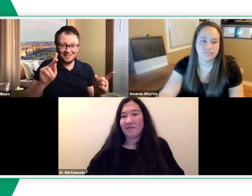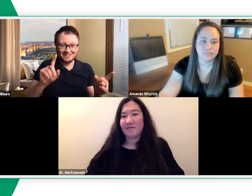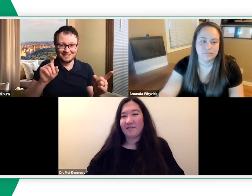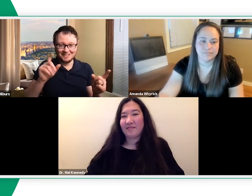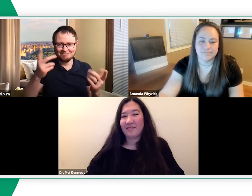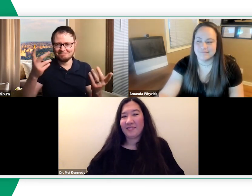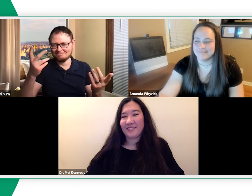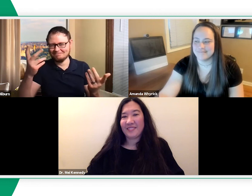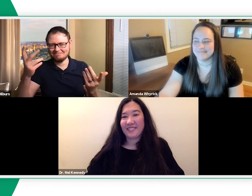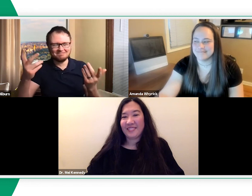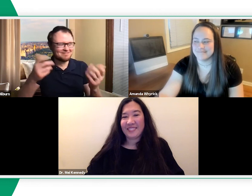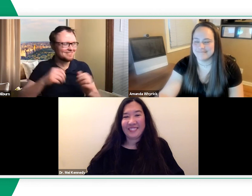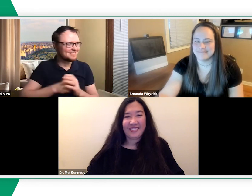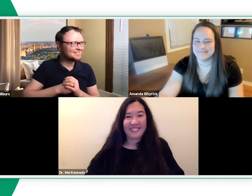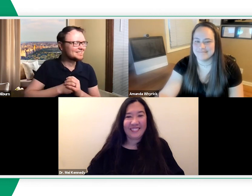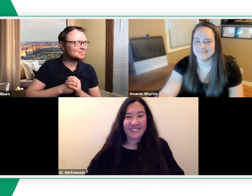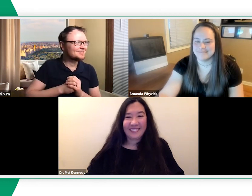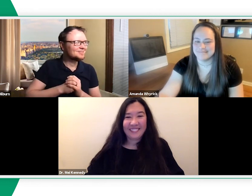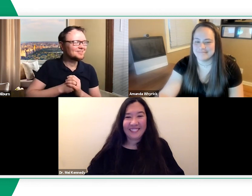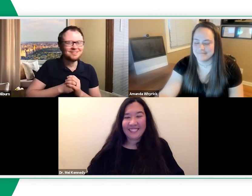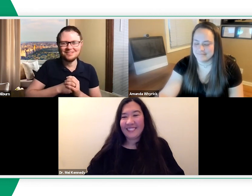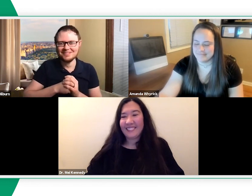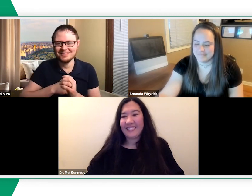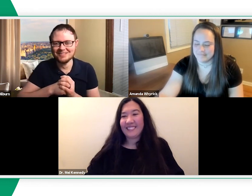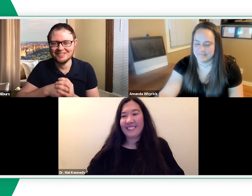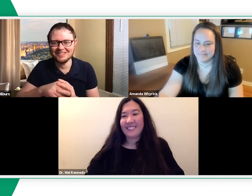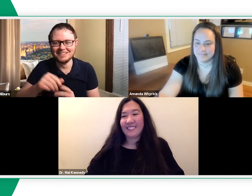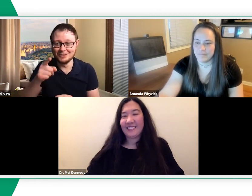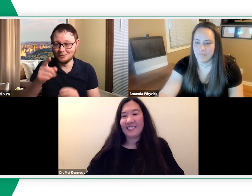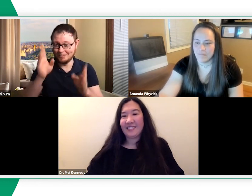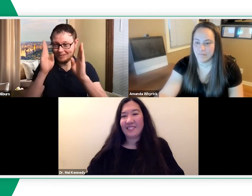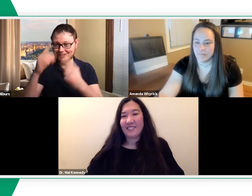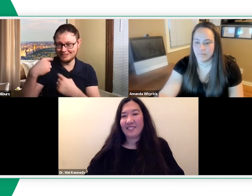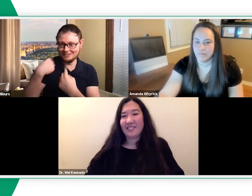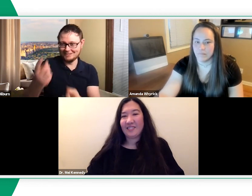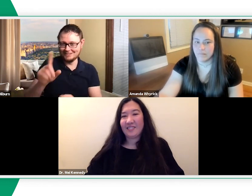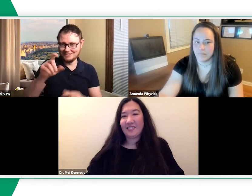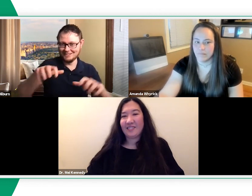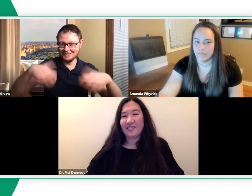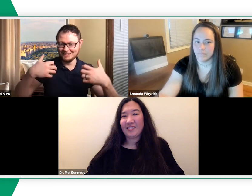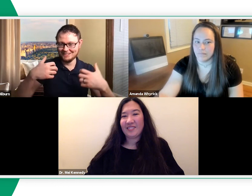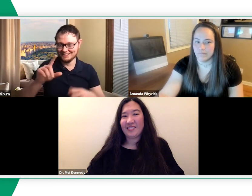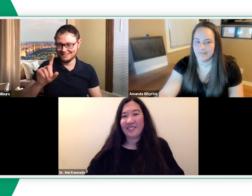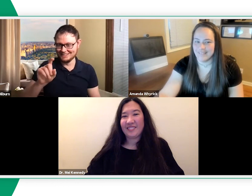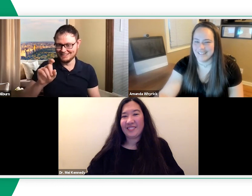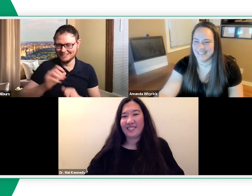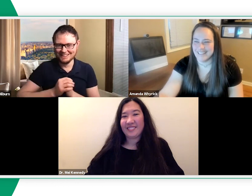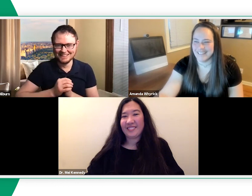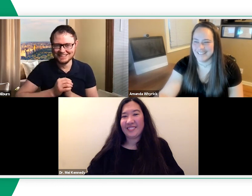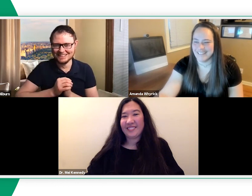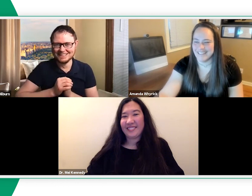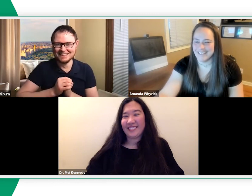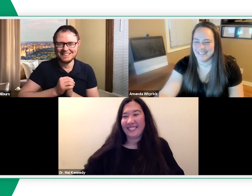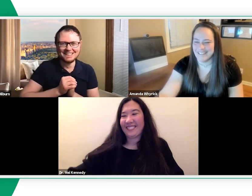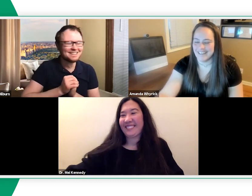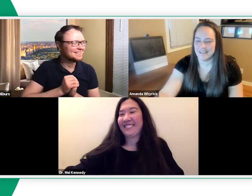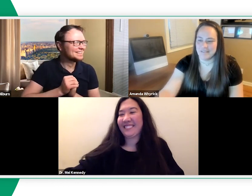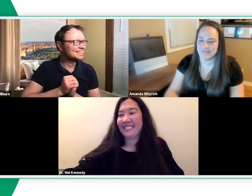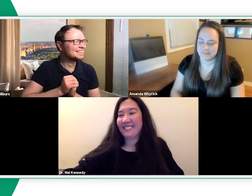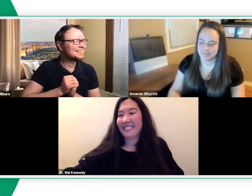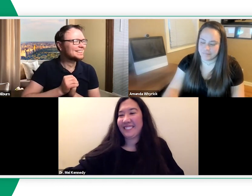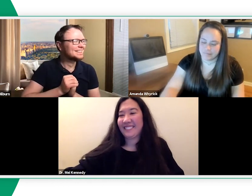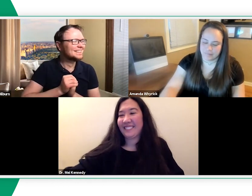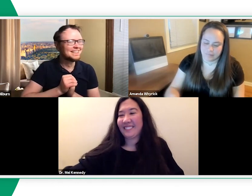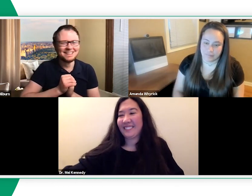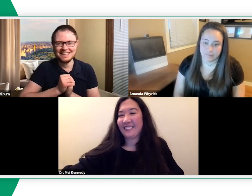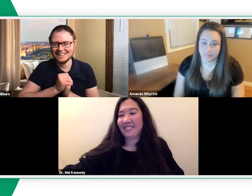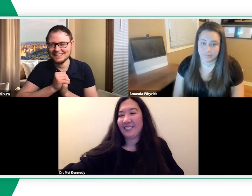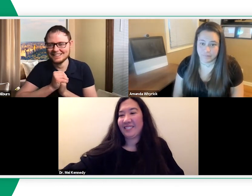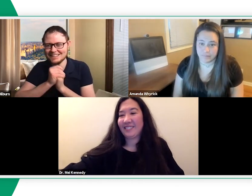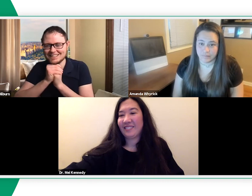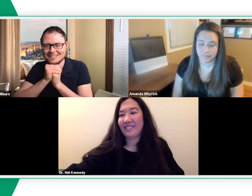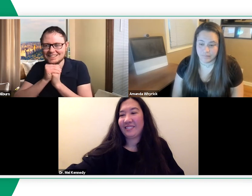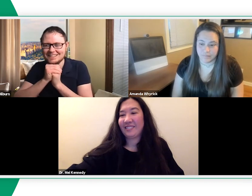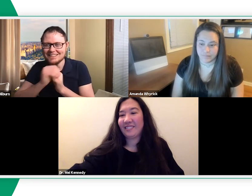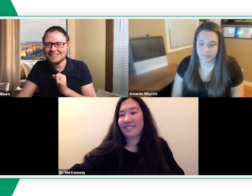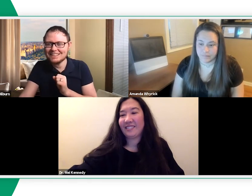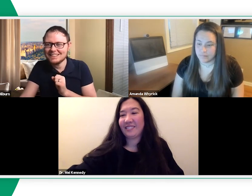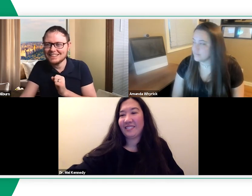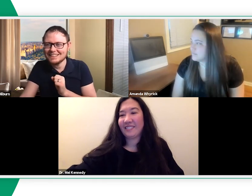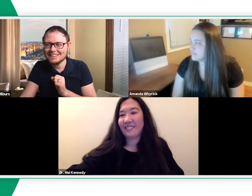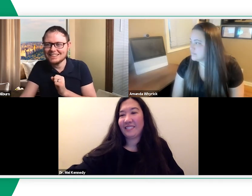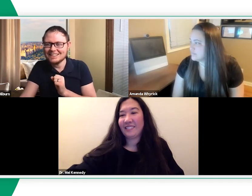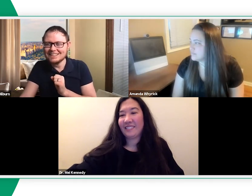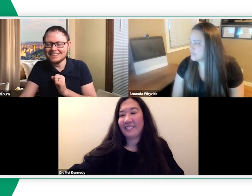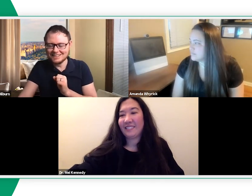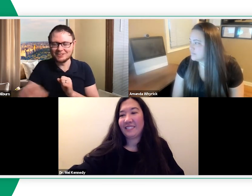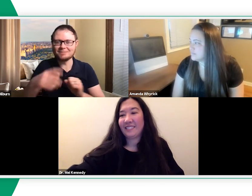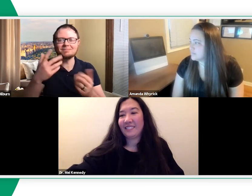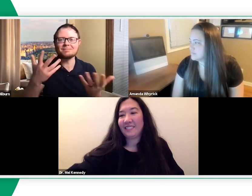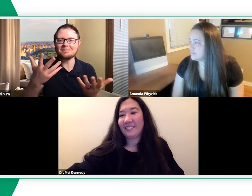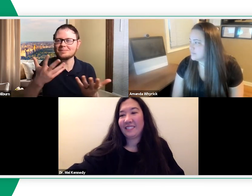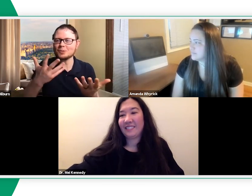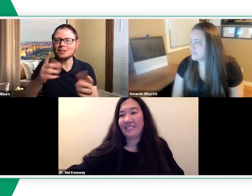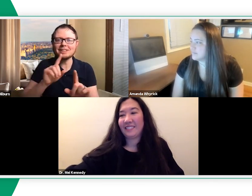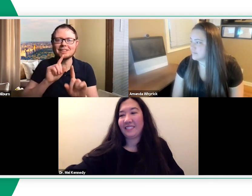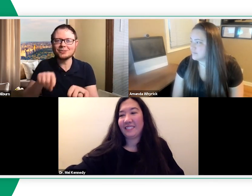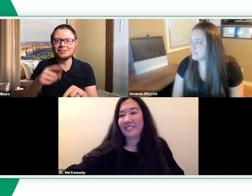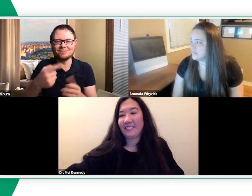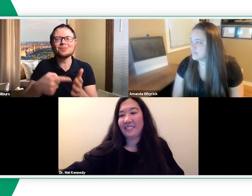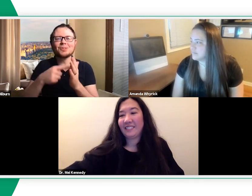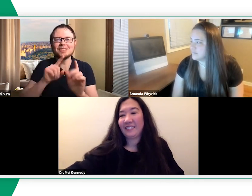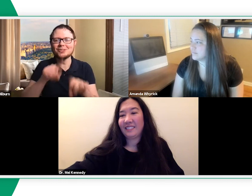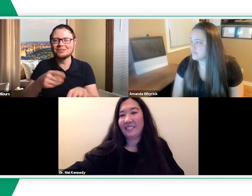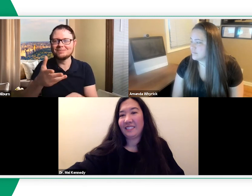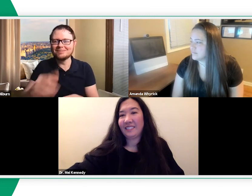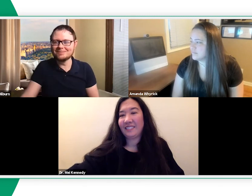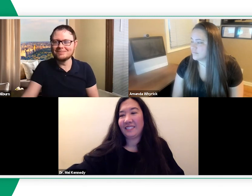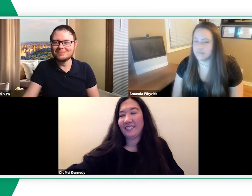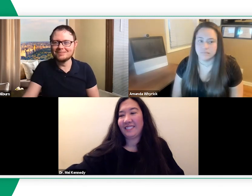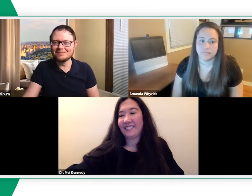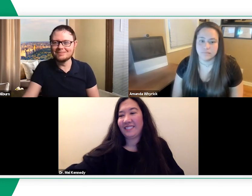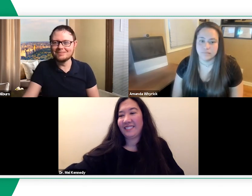Hmm, 25,000? Over 500,000?